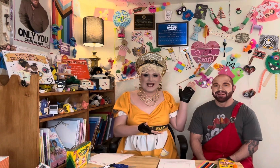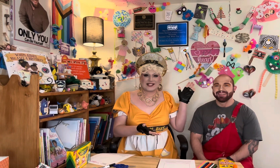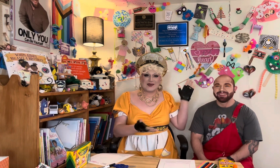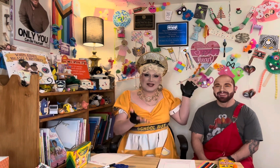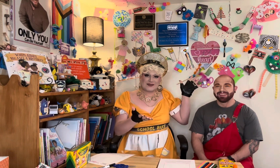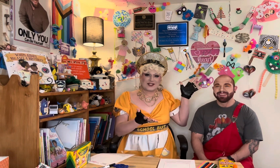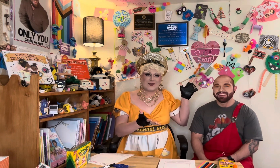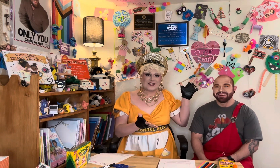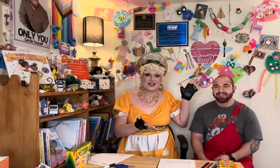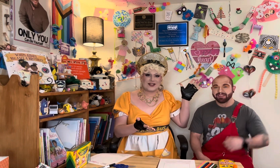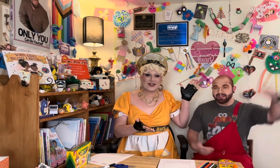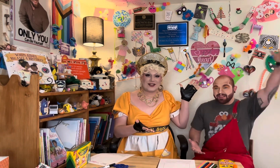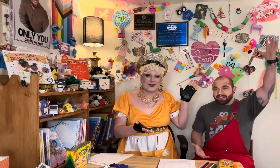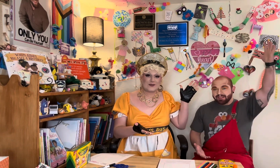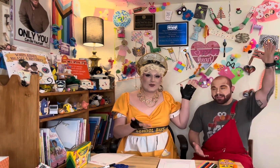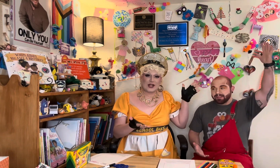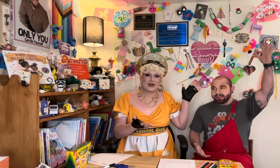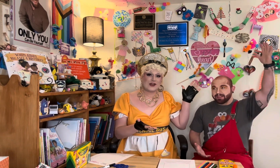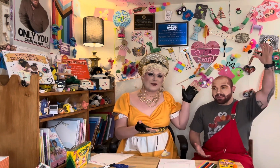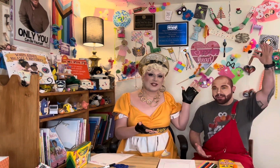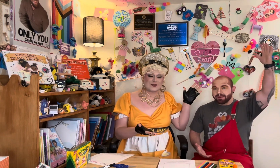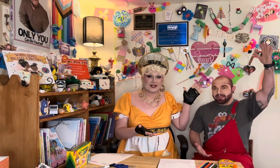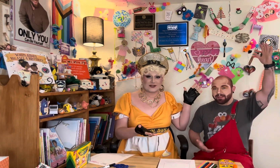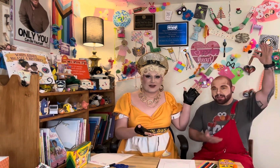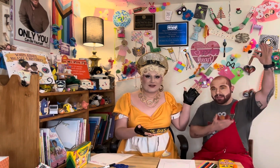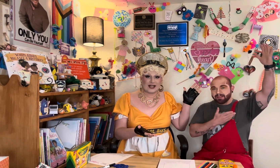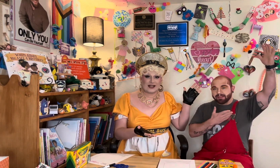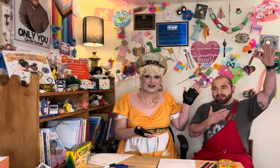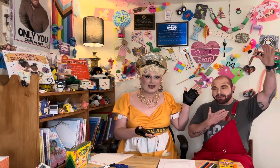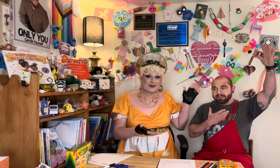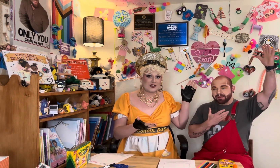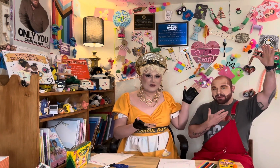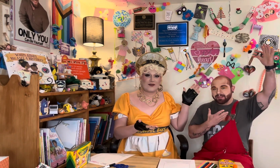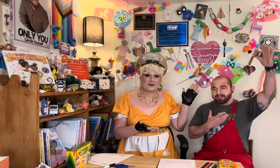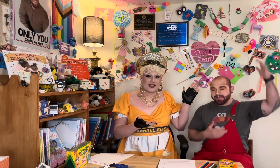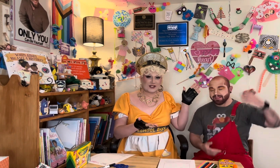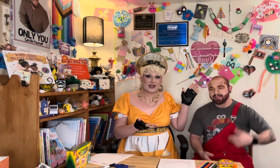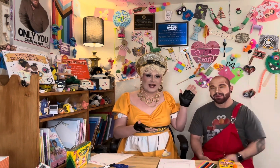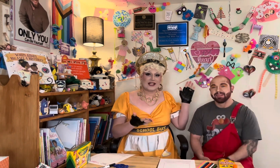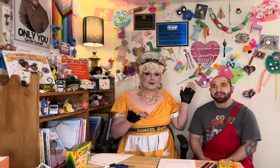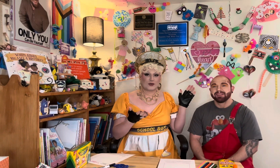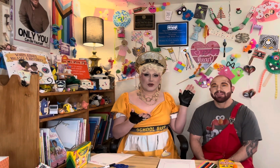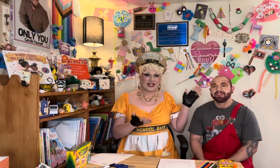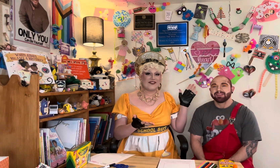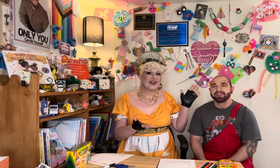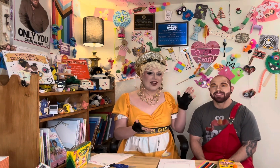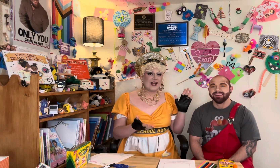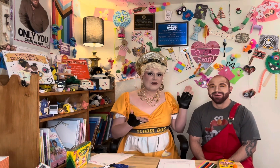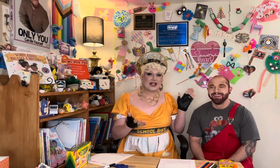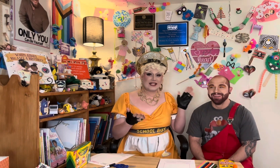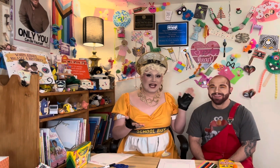It's Meet Mr. Buster. We know you know Mr. Buster already. Mr. Buster is a prolific Reading Time